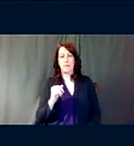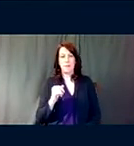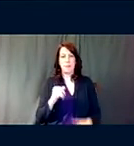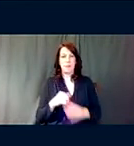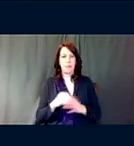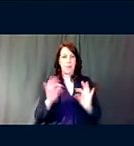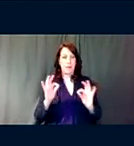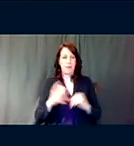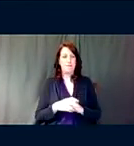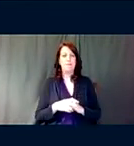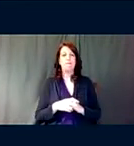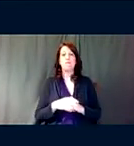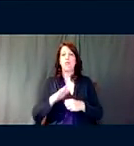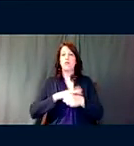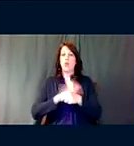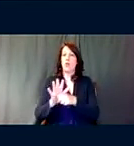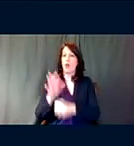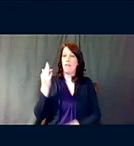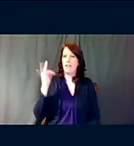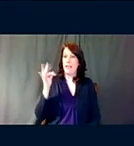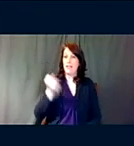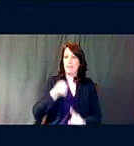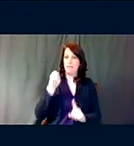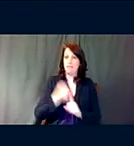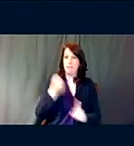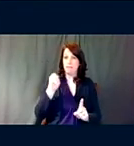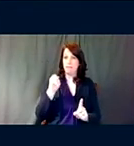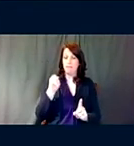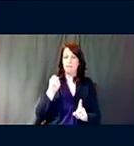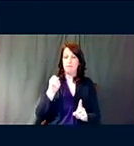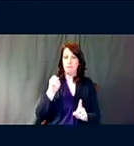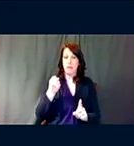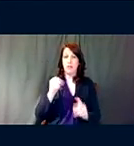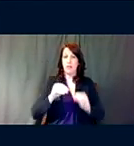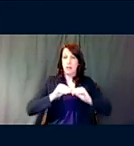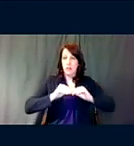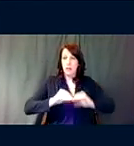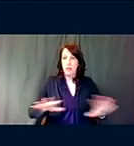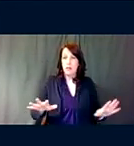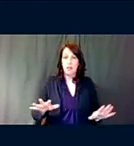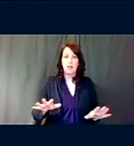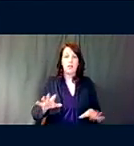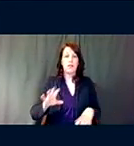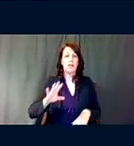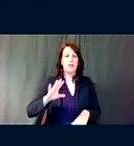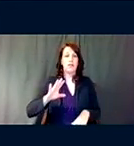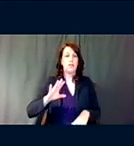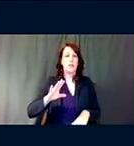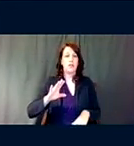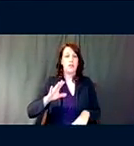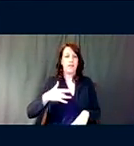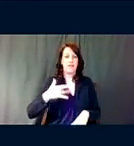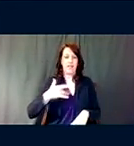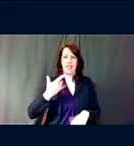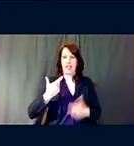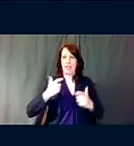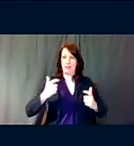SO YOU CAN DO -- YEAH, PERFECT. WHEN COVID-19 HIT, IMAGINE